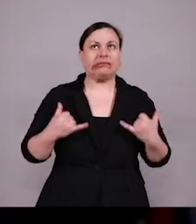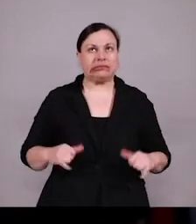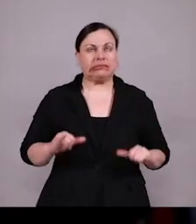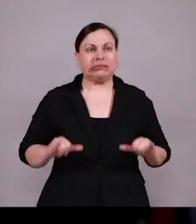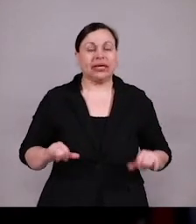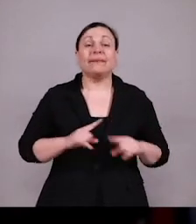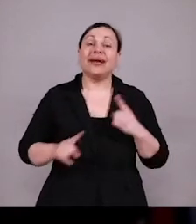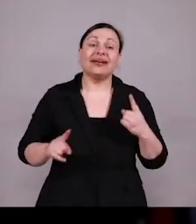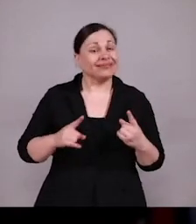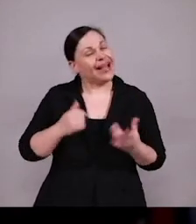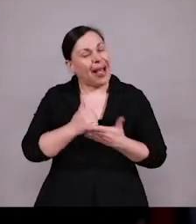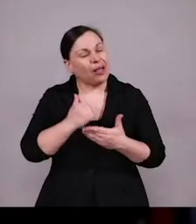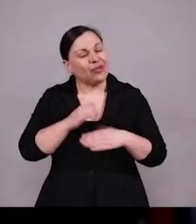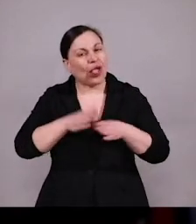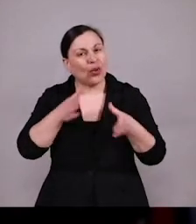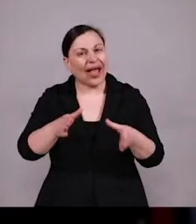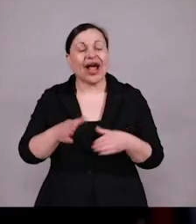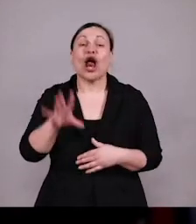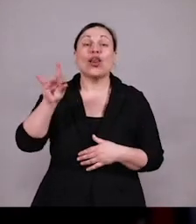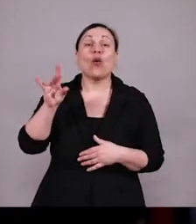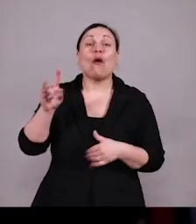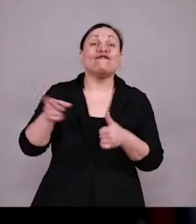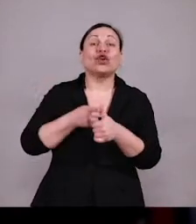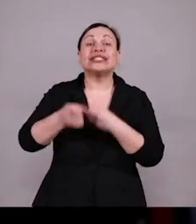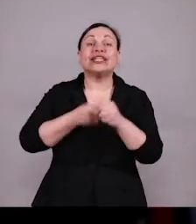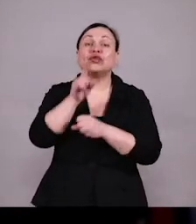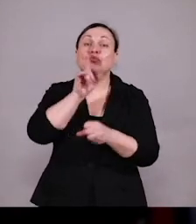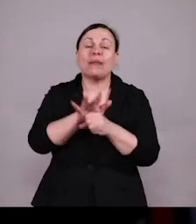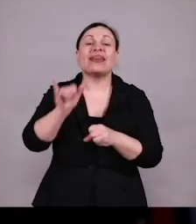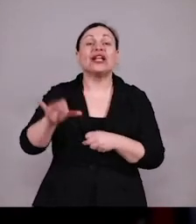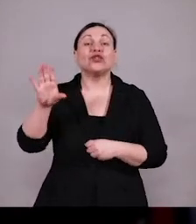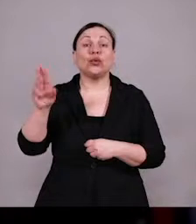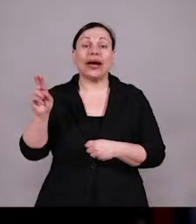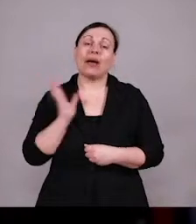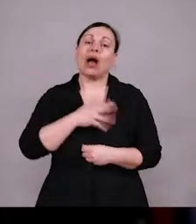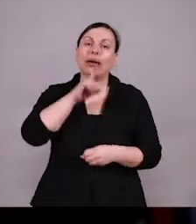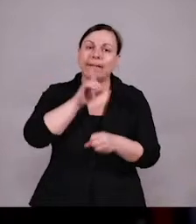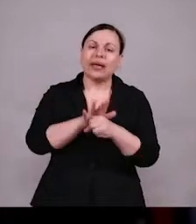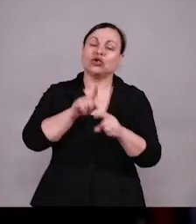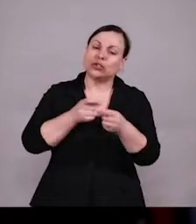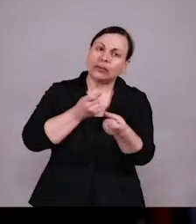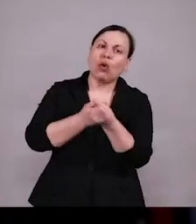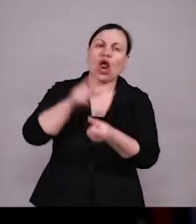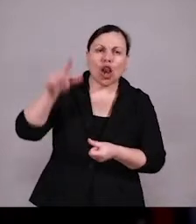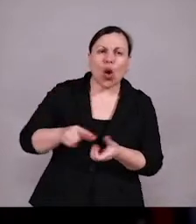some help is on the way. The Lobo First Year Promise is UNM's commitment to support low-income,